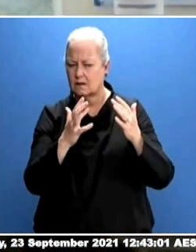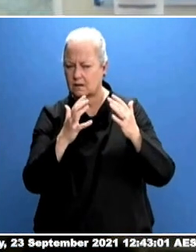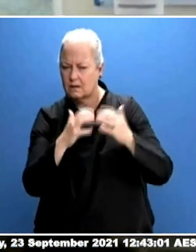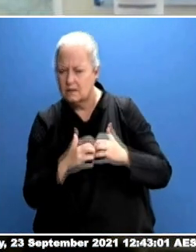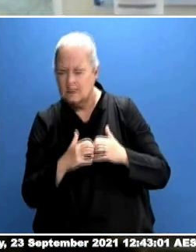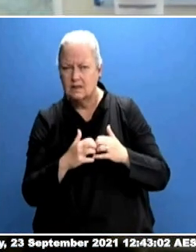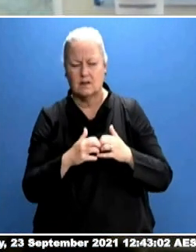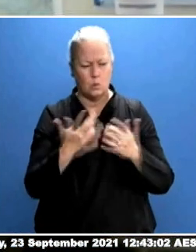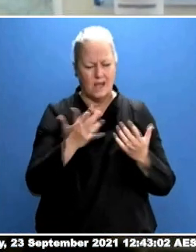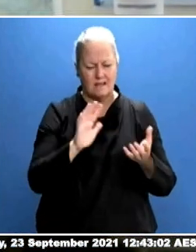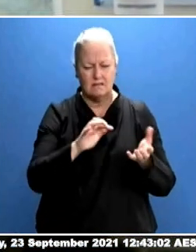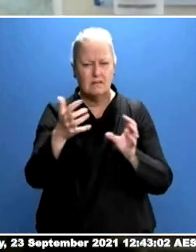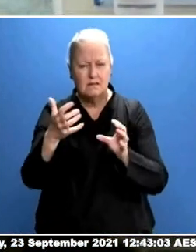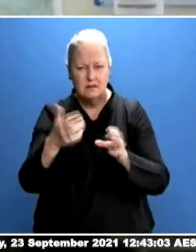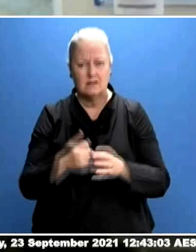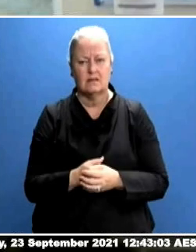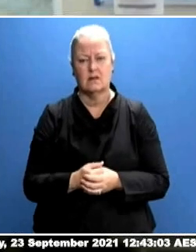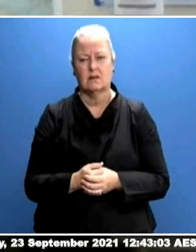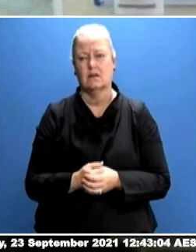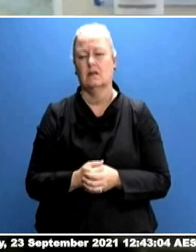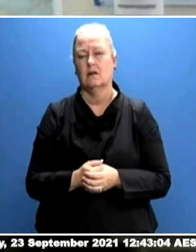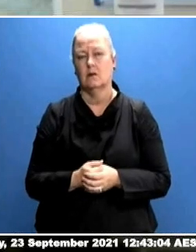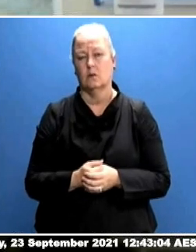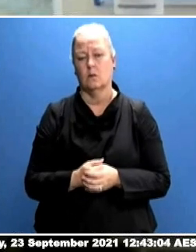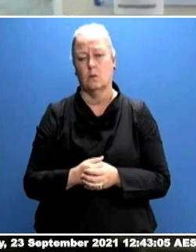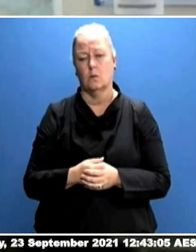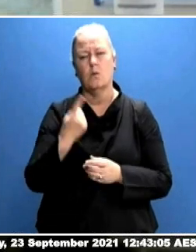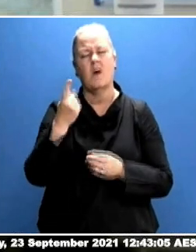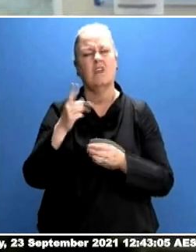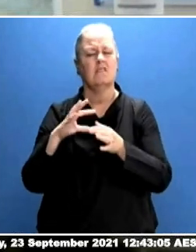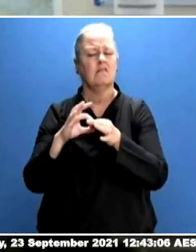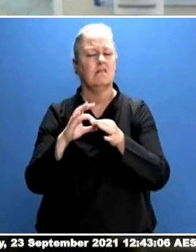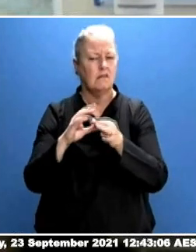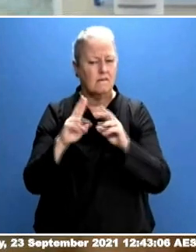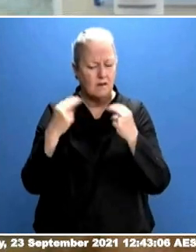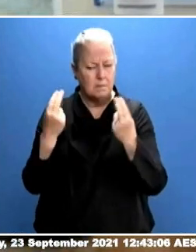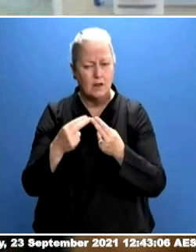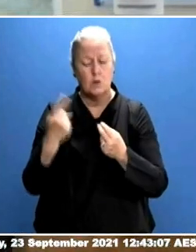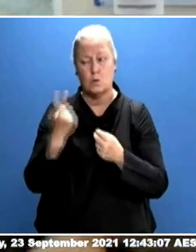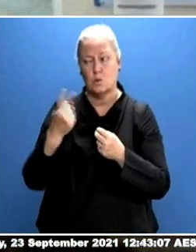young relative did come out of Secured Care, it included education not being up